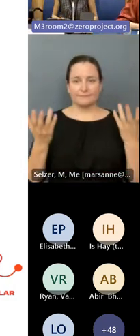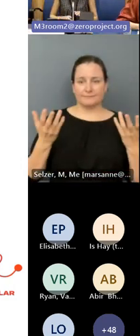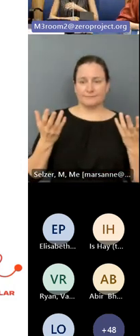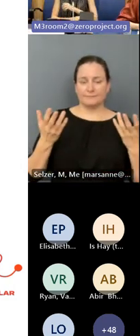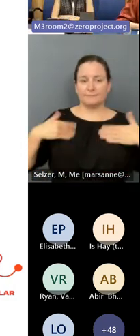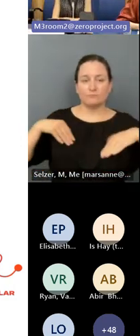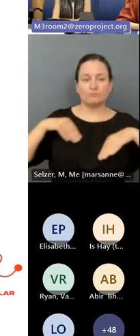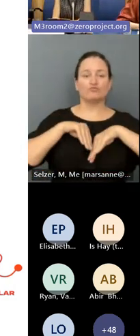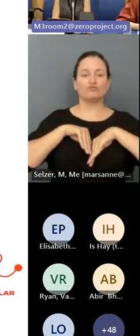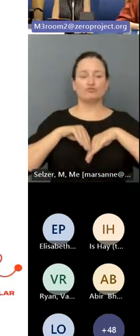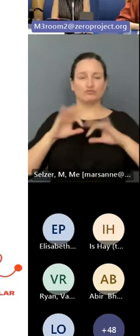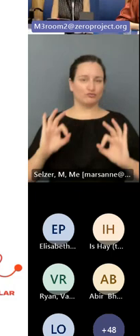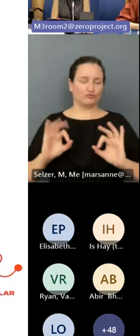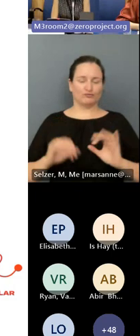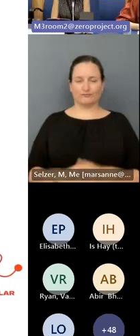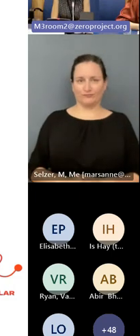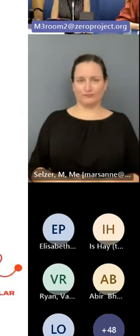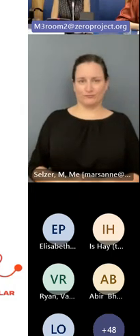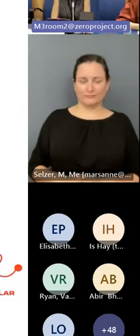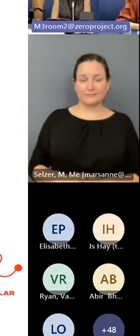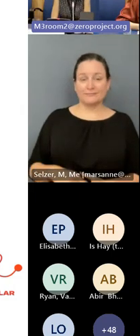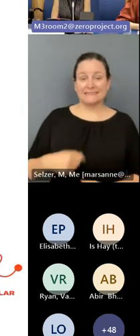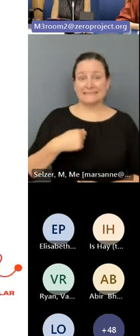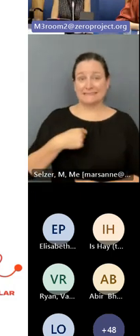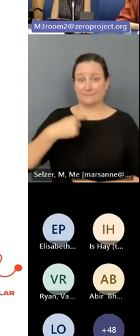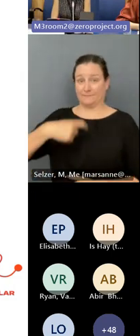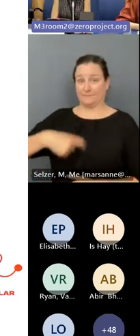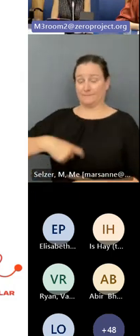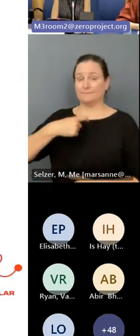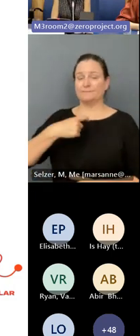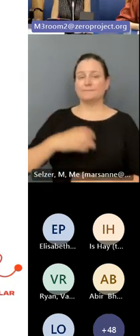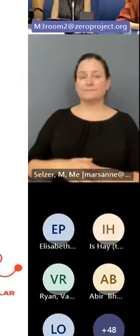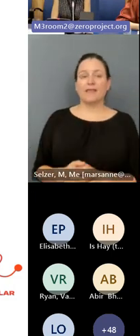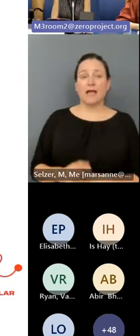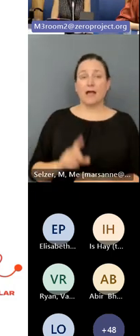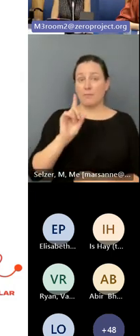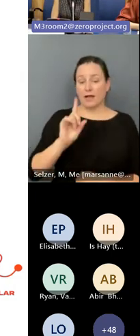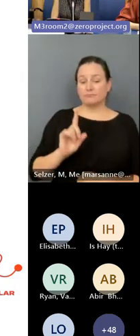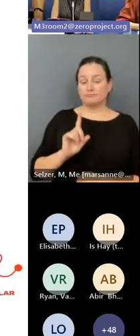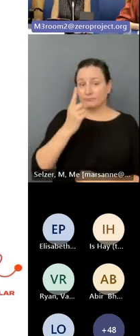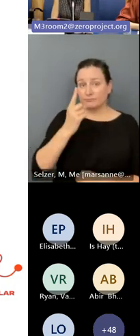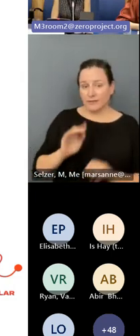I will briefly talk about the effect of small steps that make all of us believe that we can